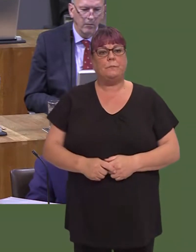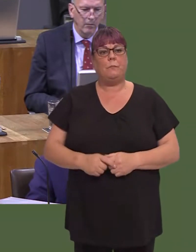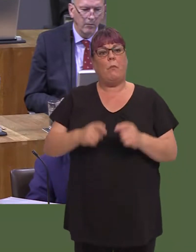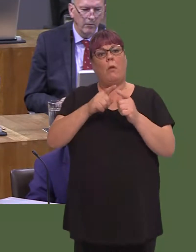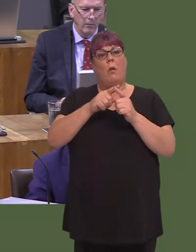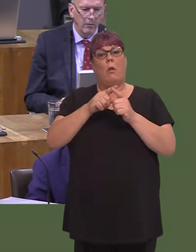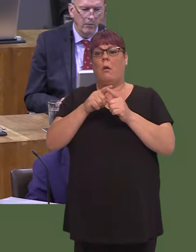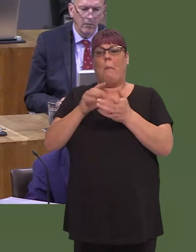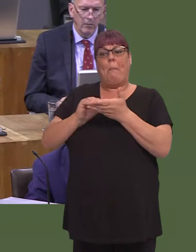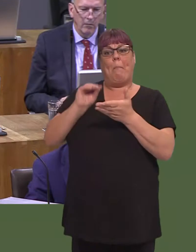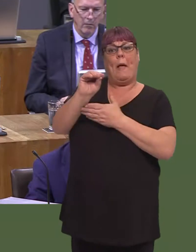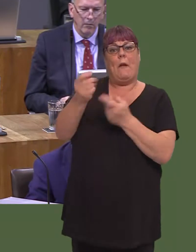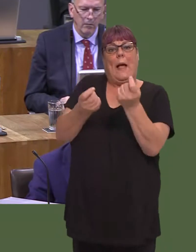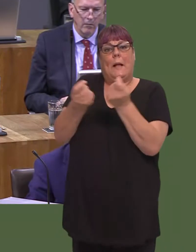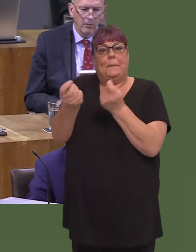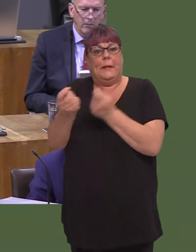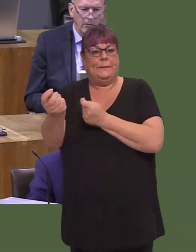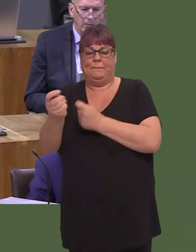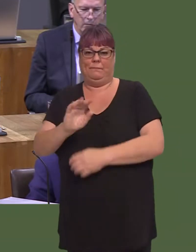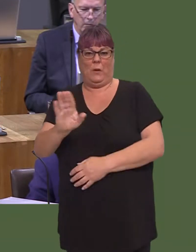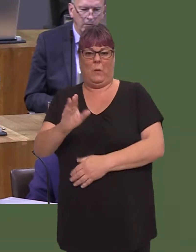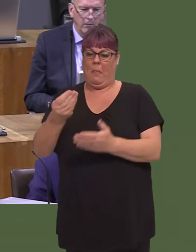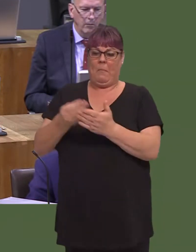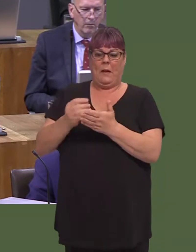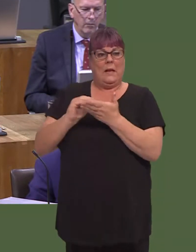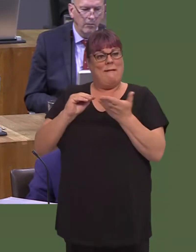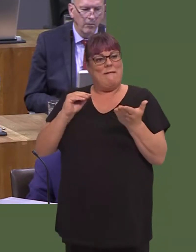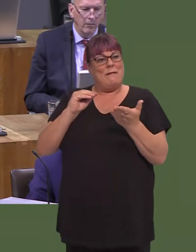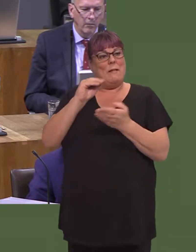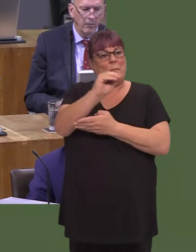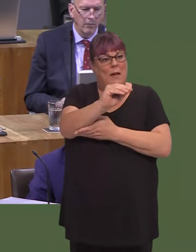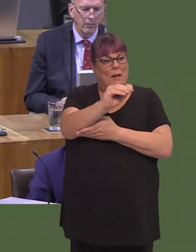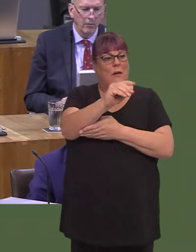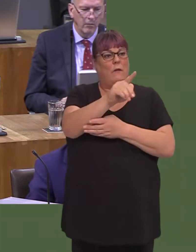to understand that they operate in a world market and, of course, to make sure that more